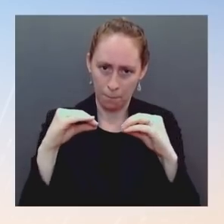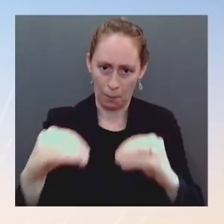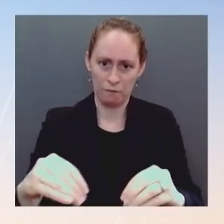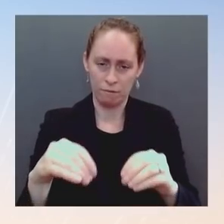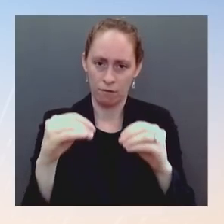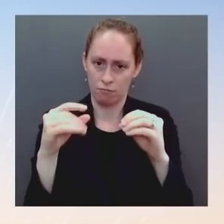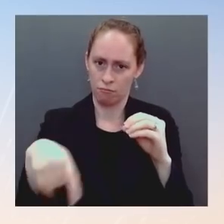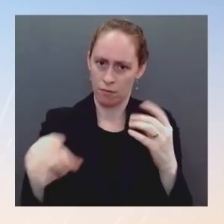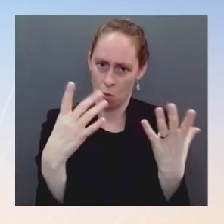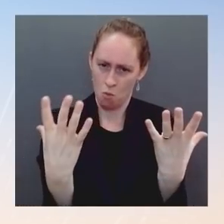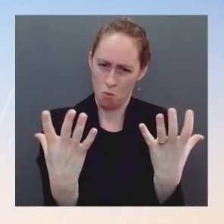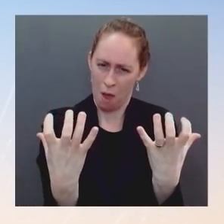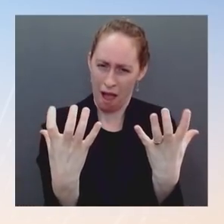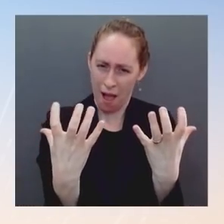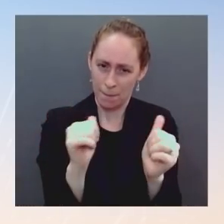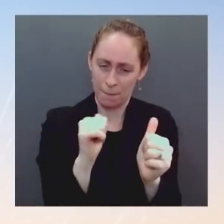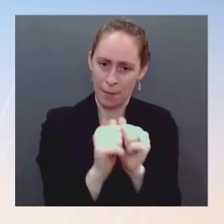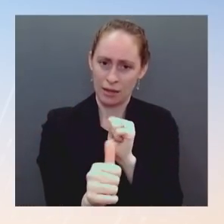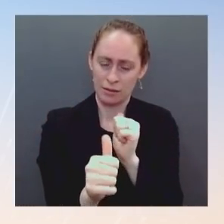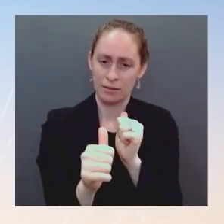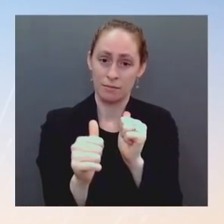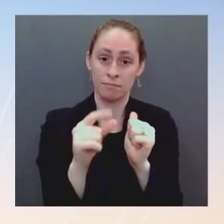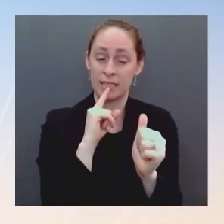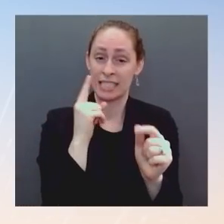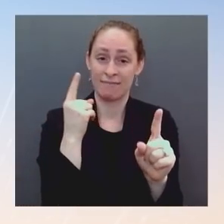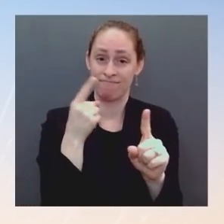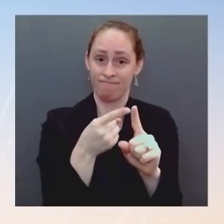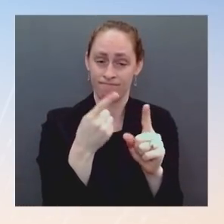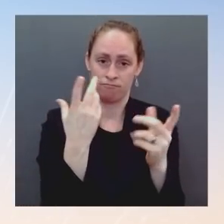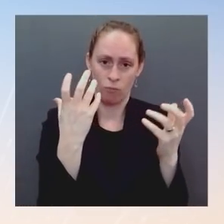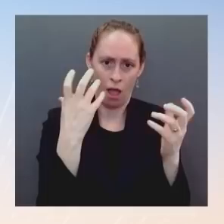lower costs for eldercare, negotiate the price of prescription drugs,